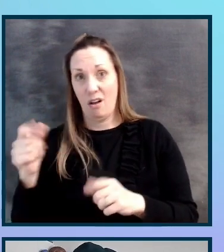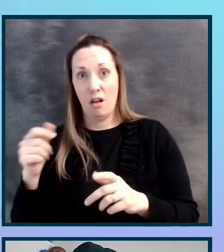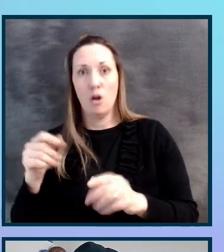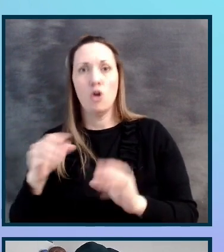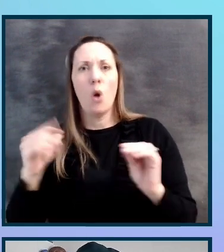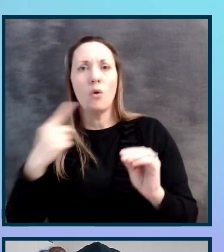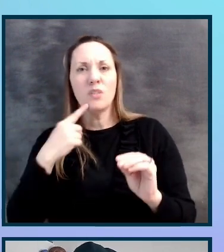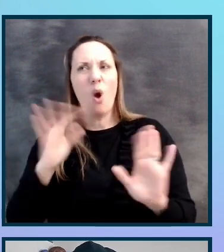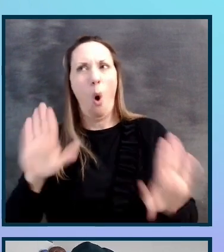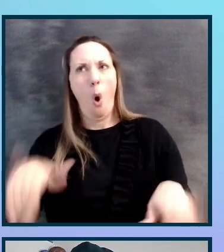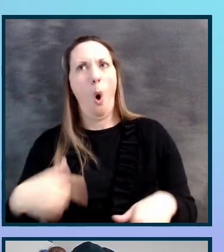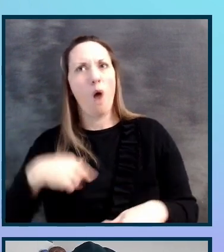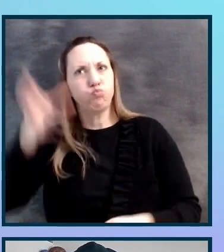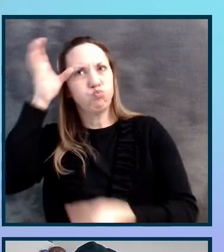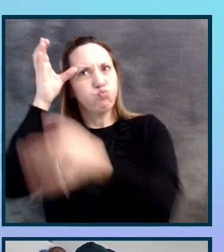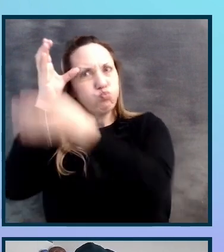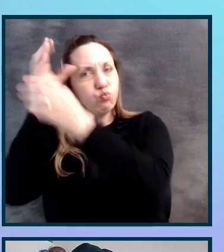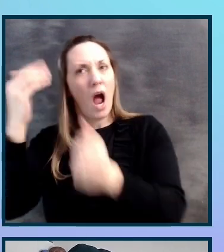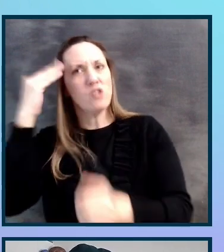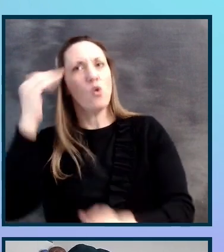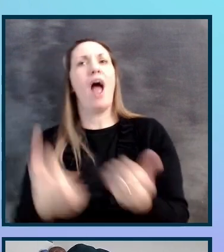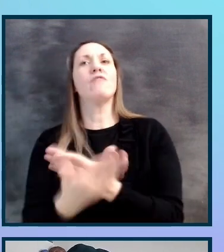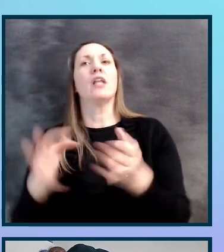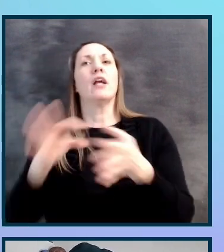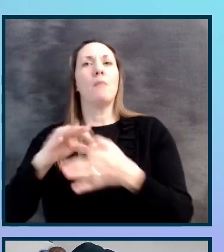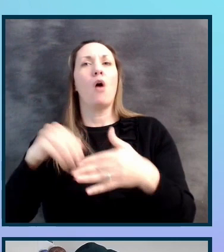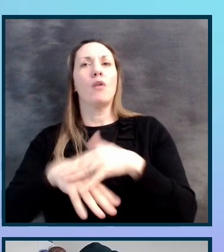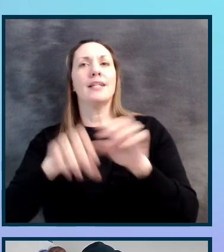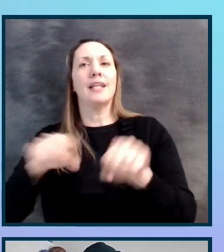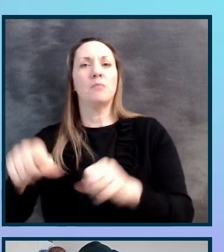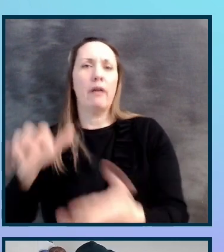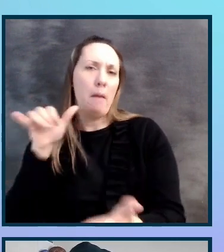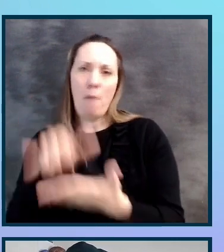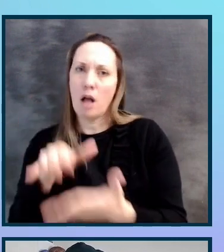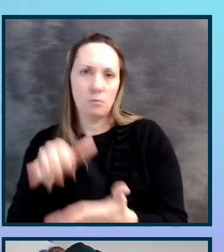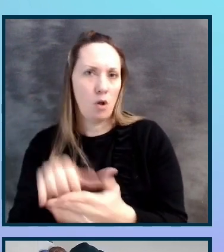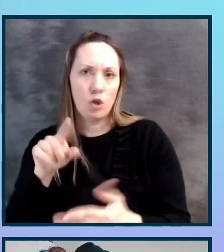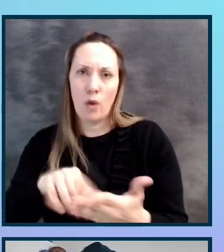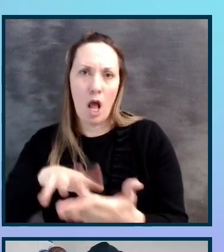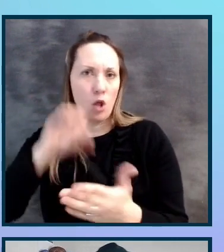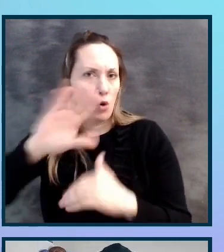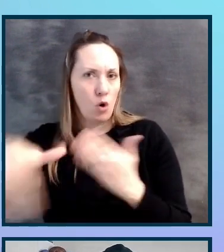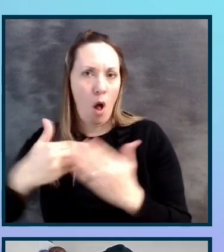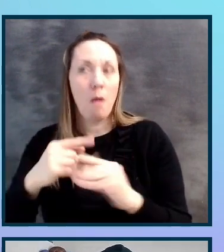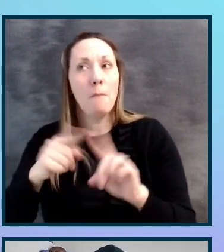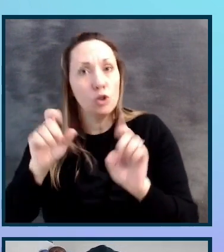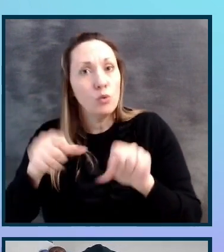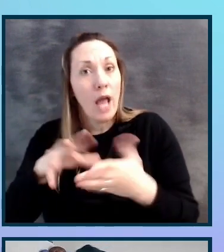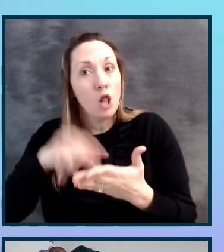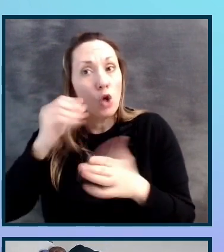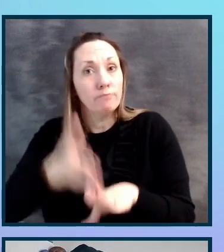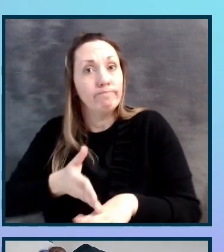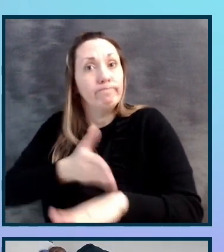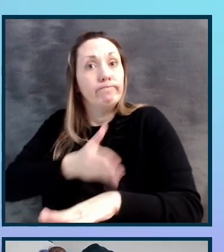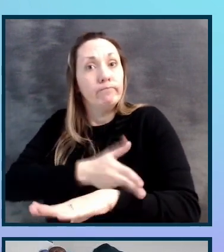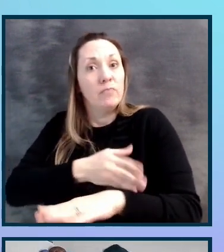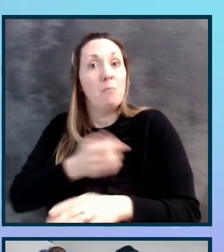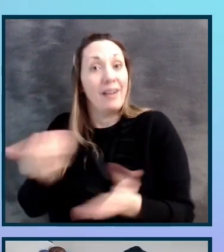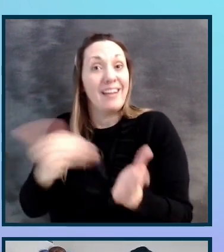about accessibility, that's not the case, right? You can't learn it all, but you can learn things that you need to know to make yourself better, but again, that stigma is out there.